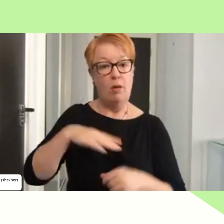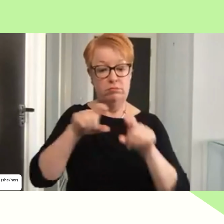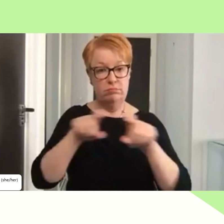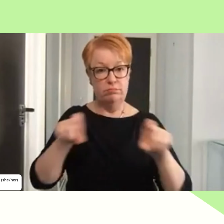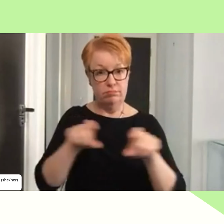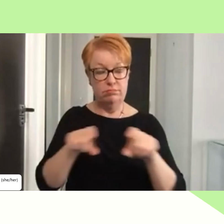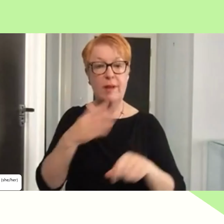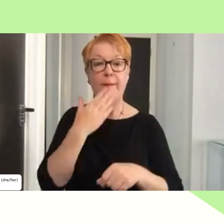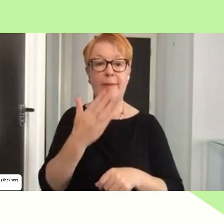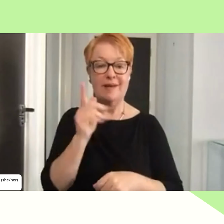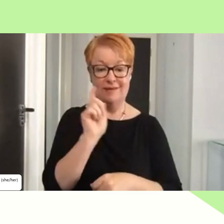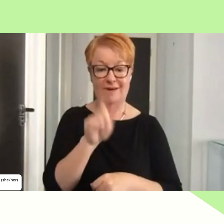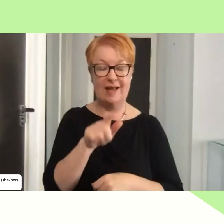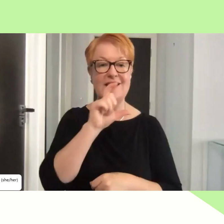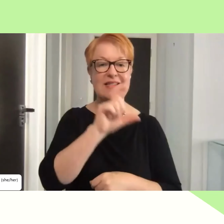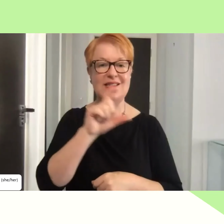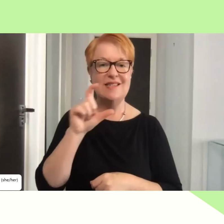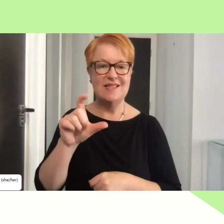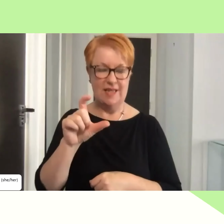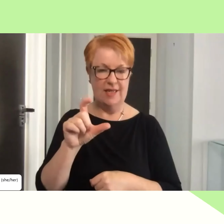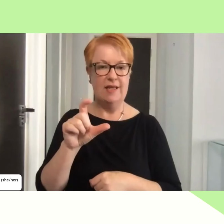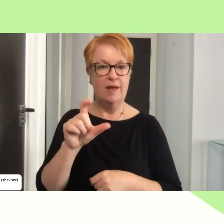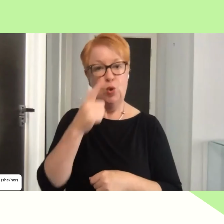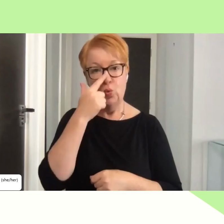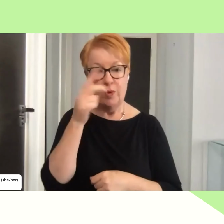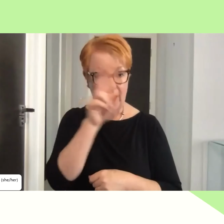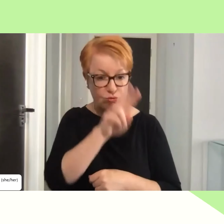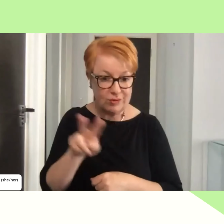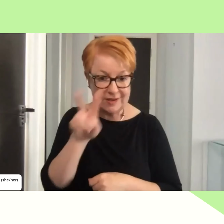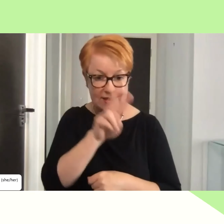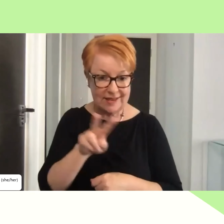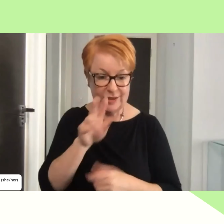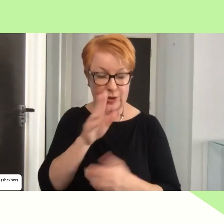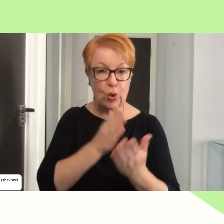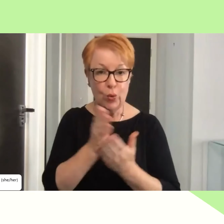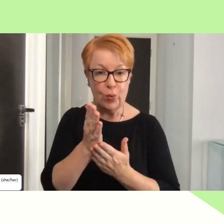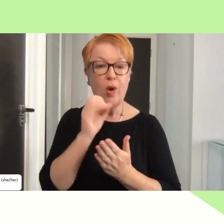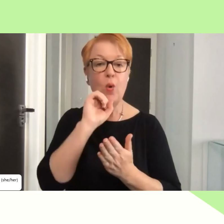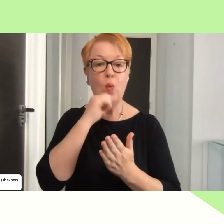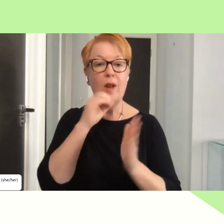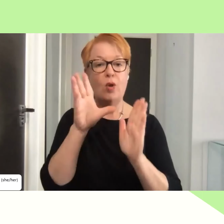bottom of your screen to read along. We will be recording the event today.